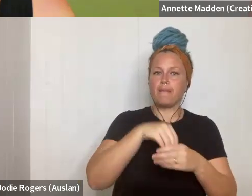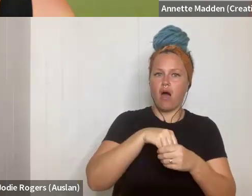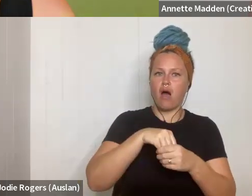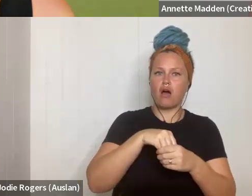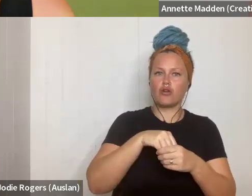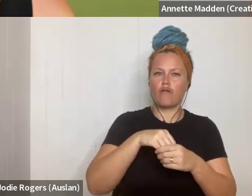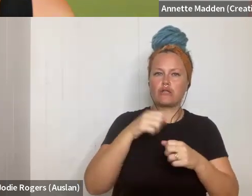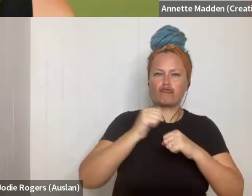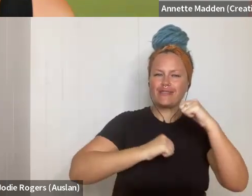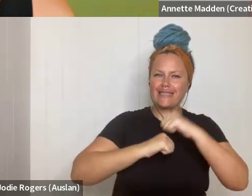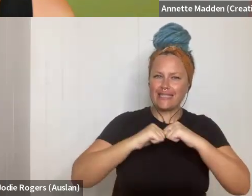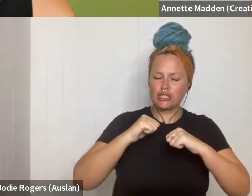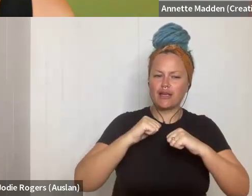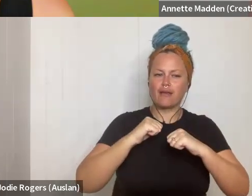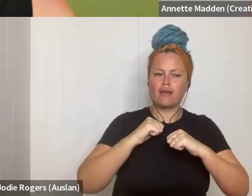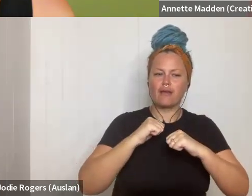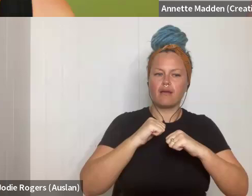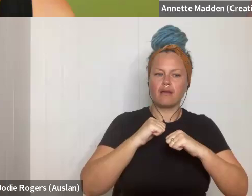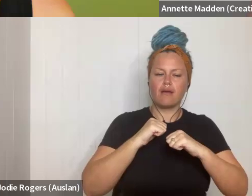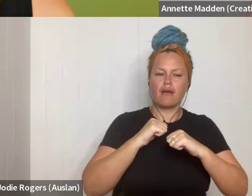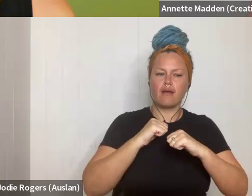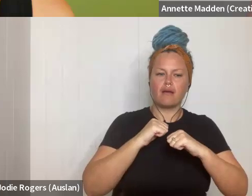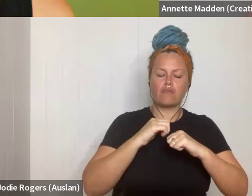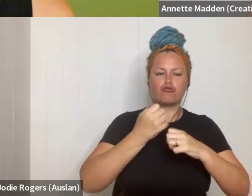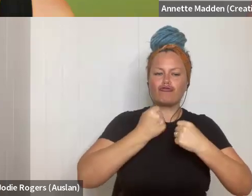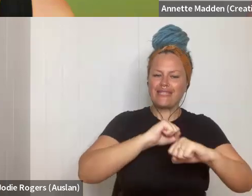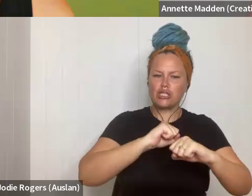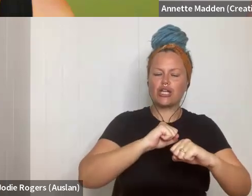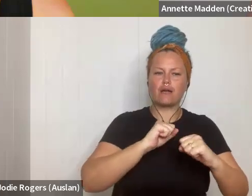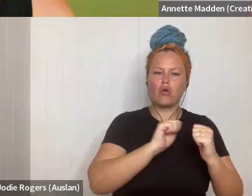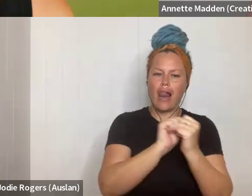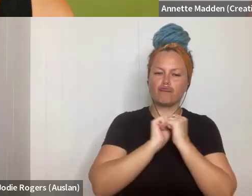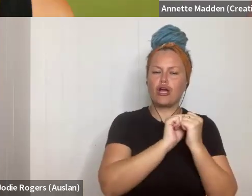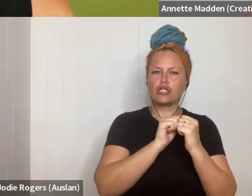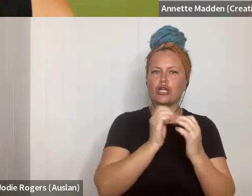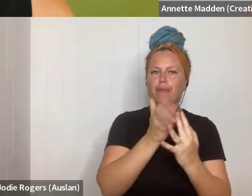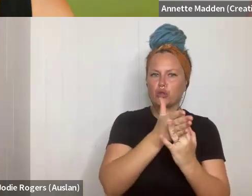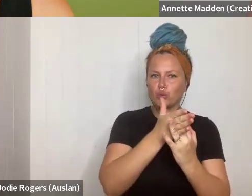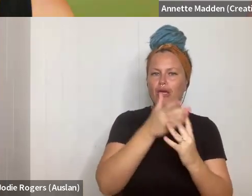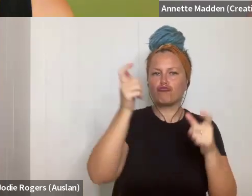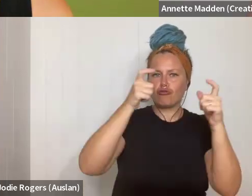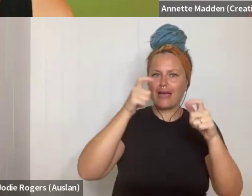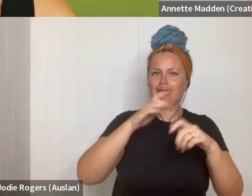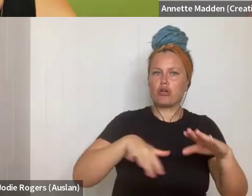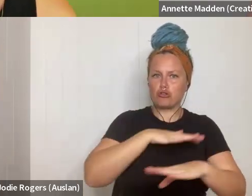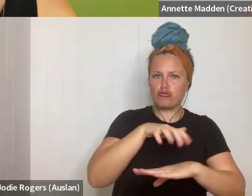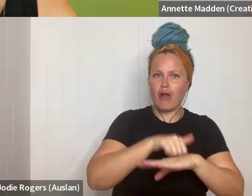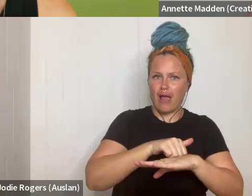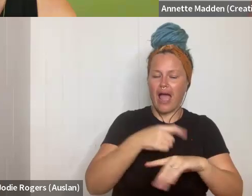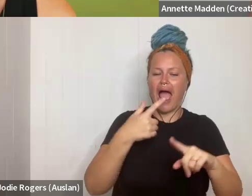happening next year? >> Unfortunately no. In the sense that this funding program is part of a strategic